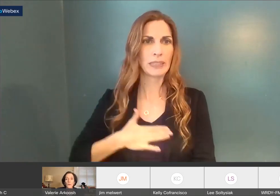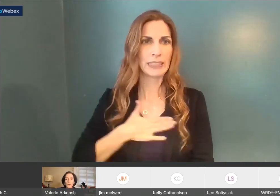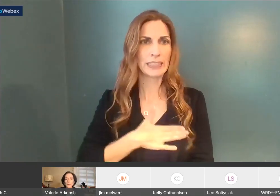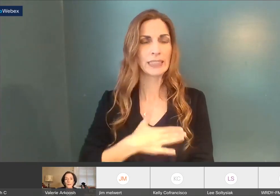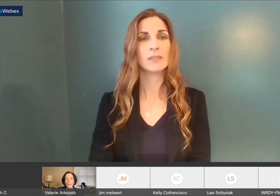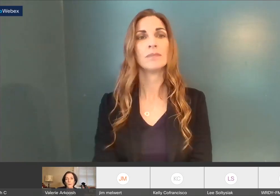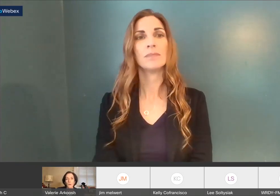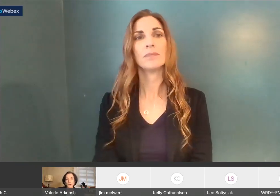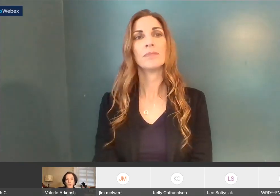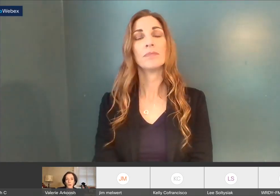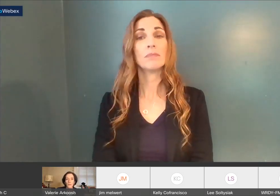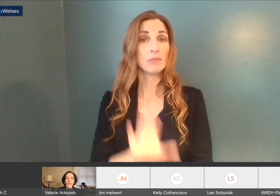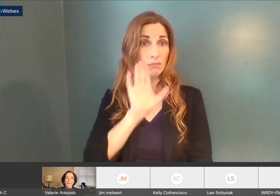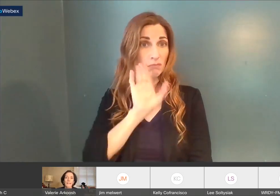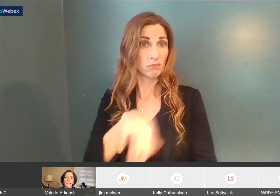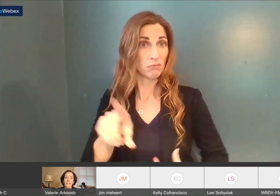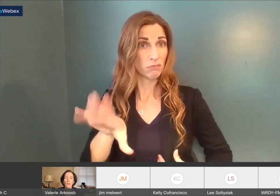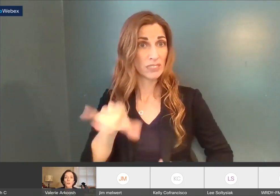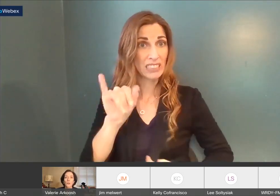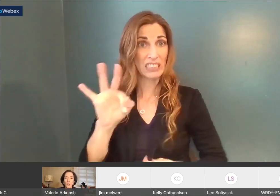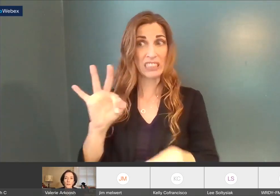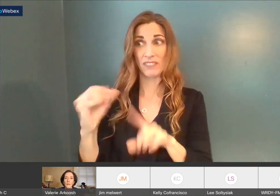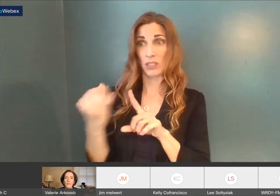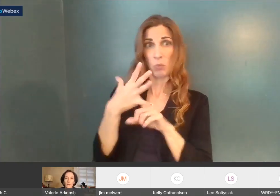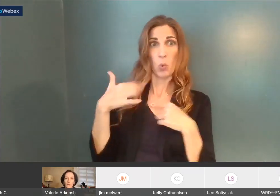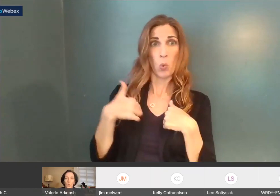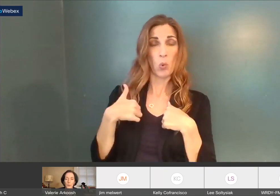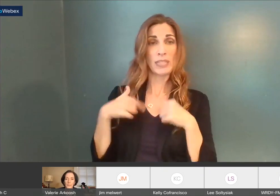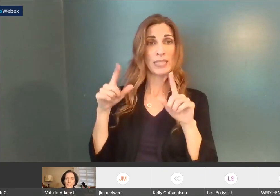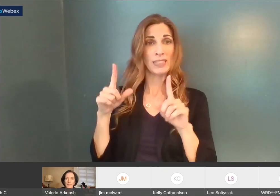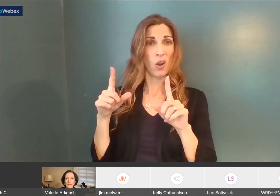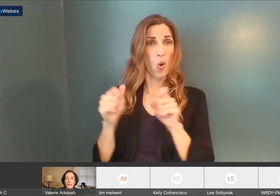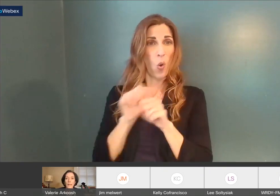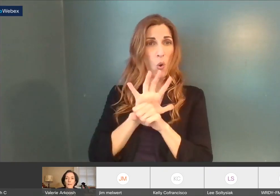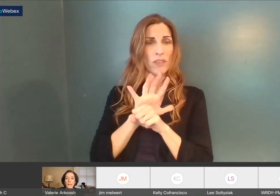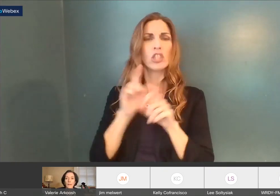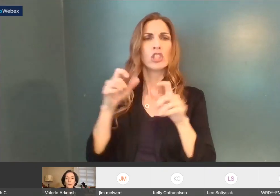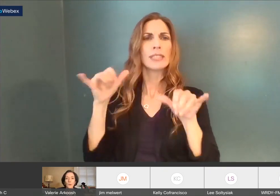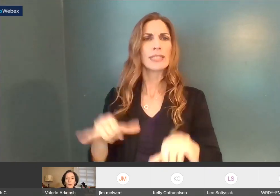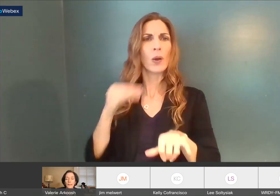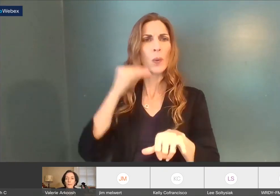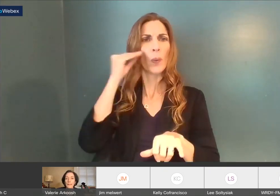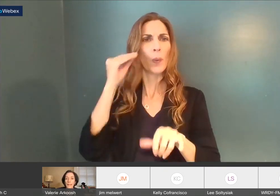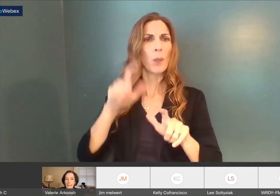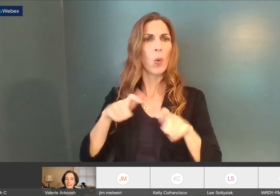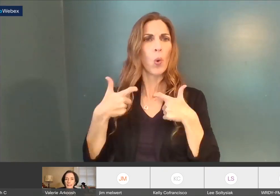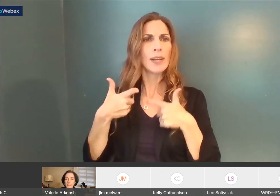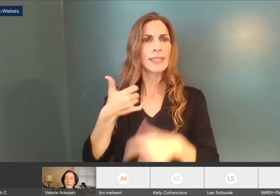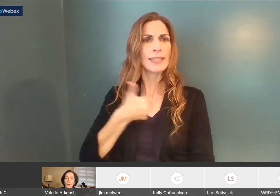that you've been exposed to COVID-19, you should self-quarantine if you would like to be tested.